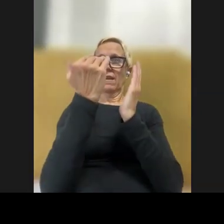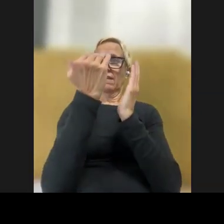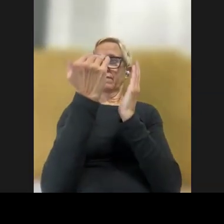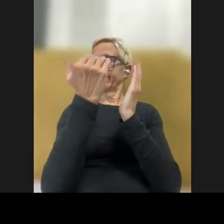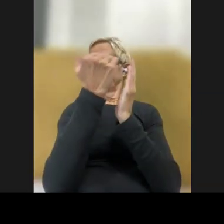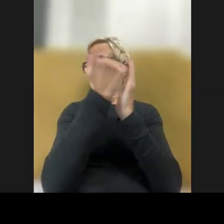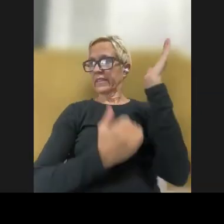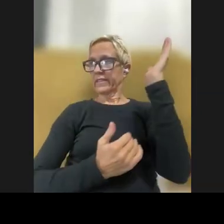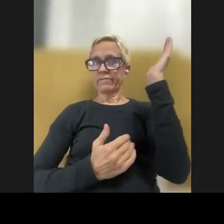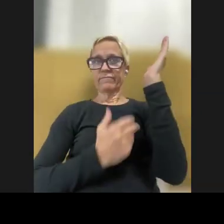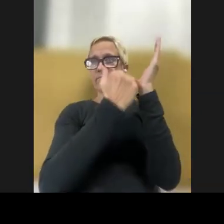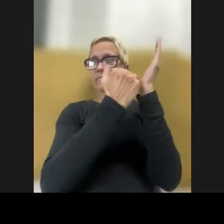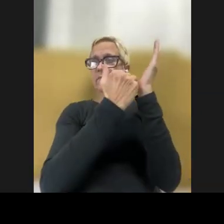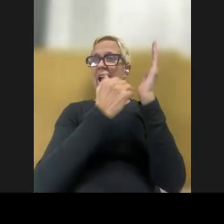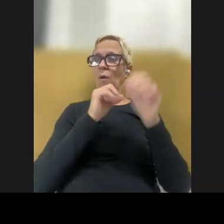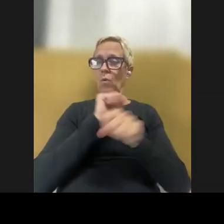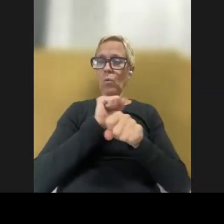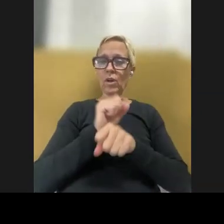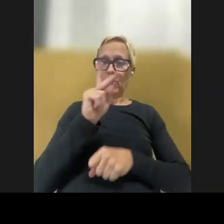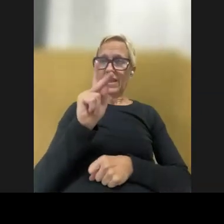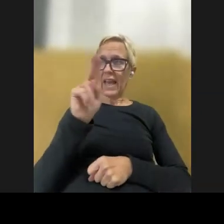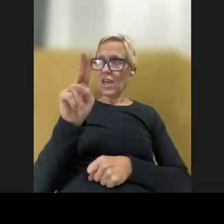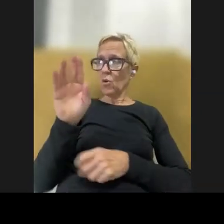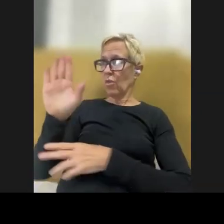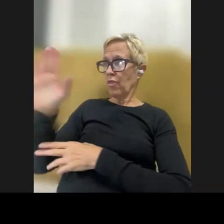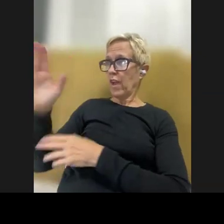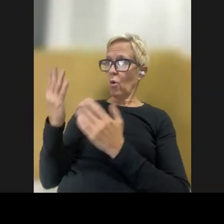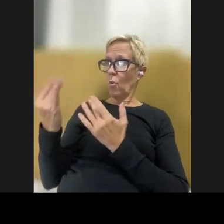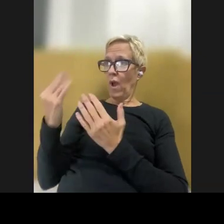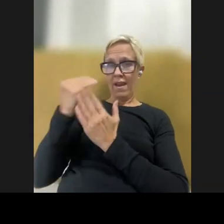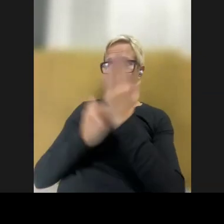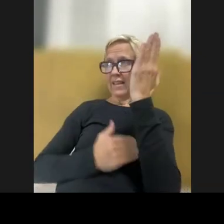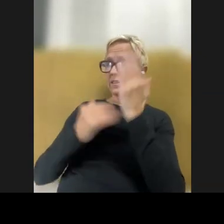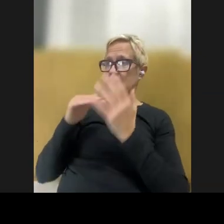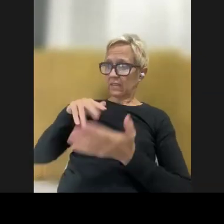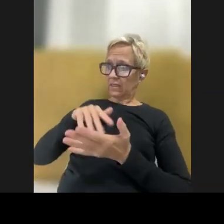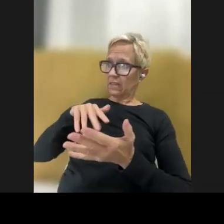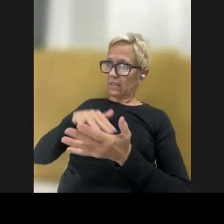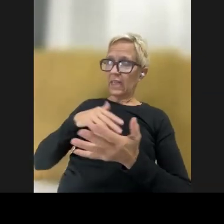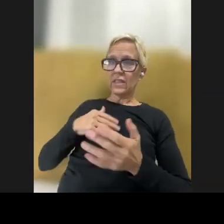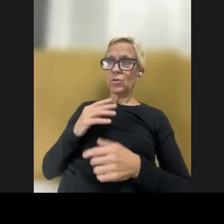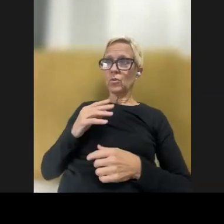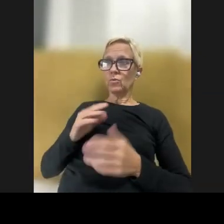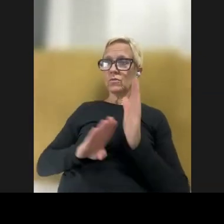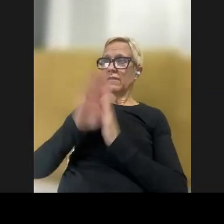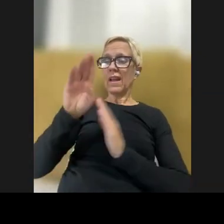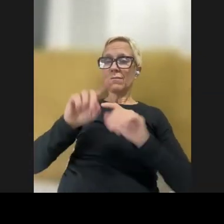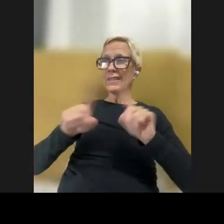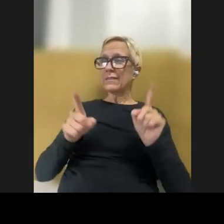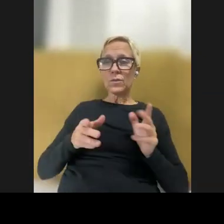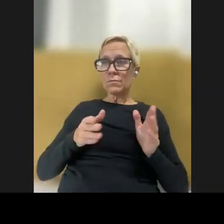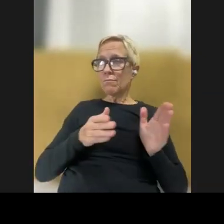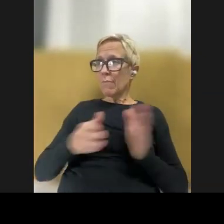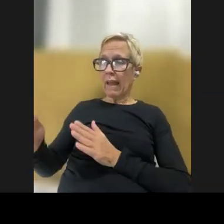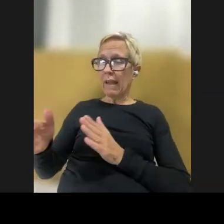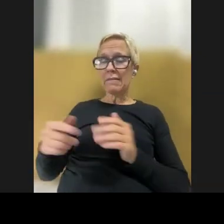And then have a really big push during the session to support funding for waiting lists.